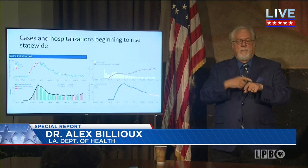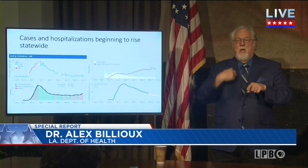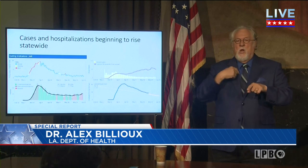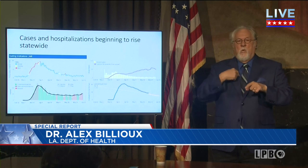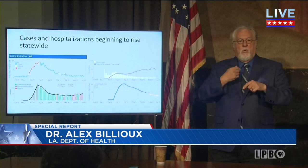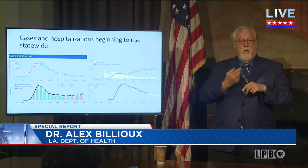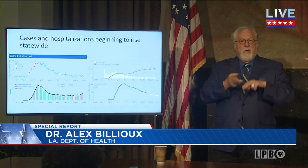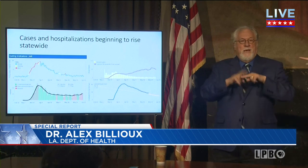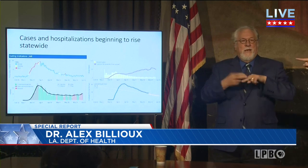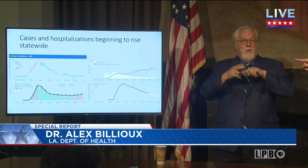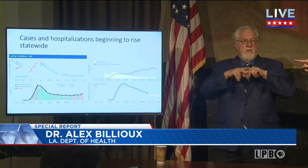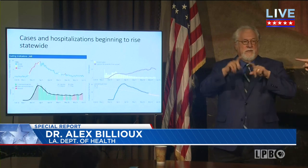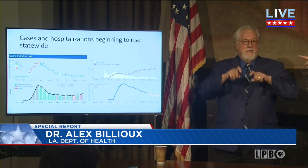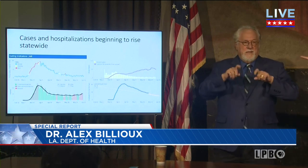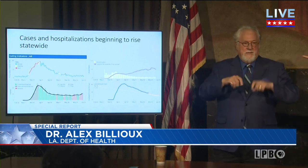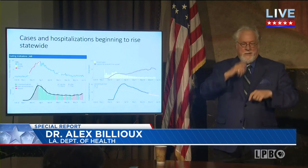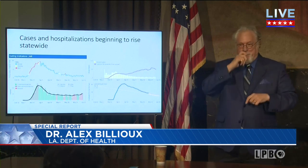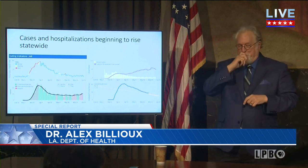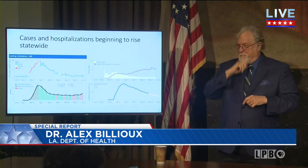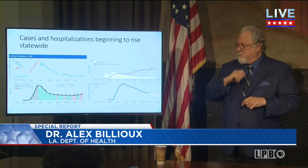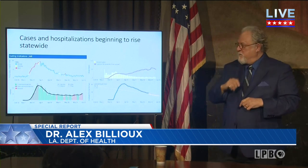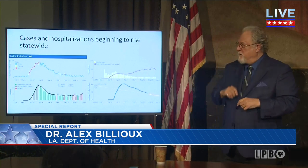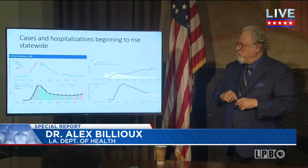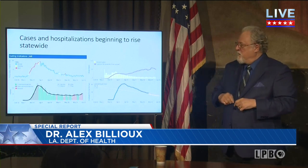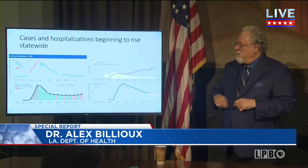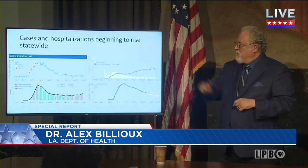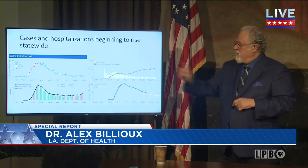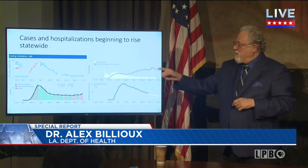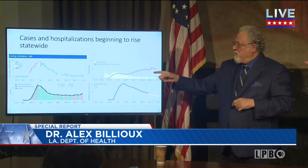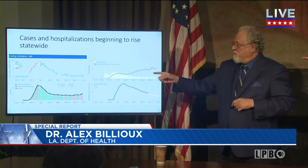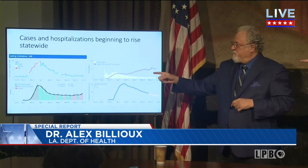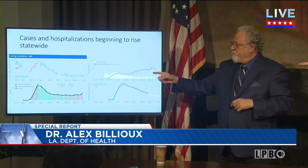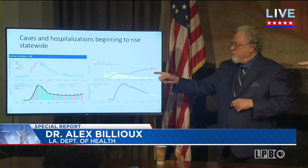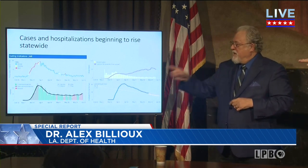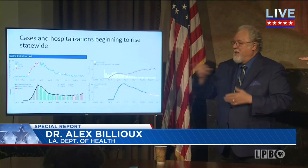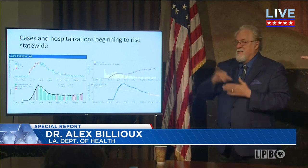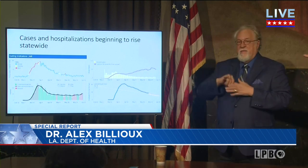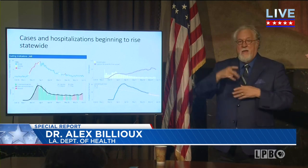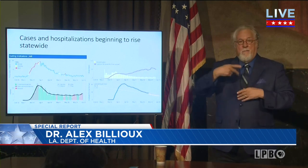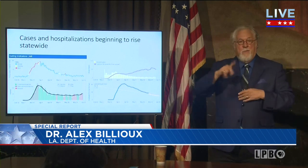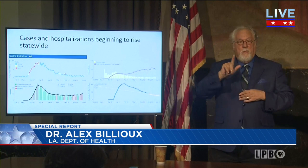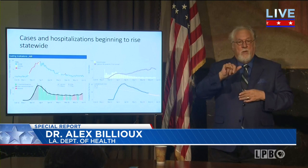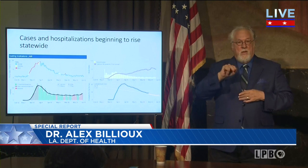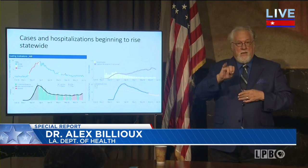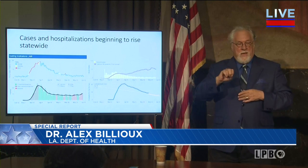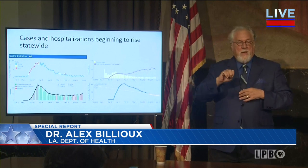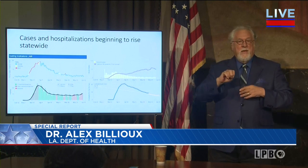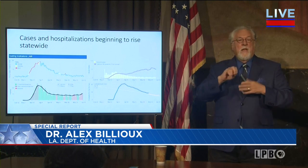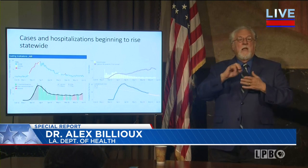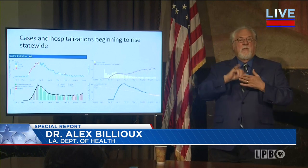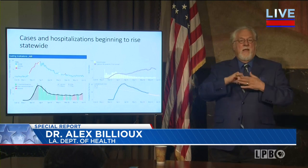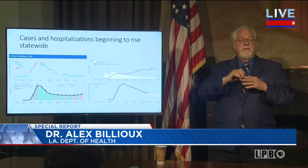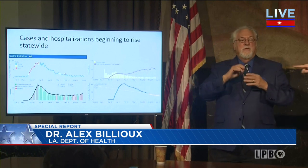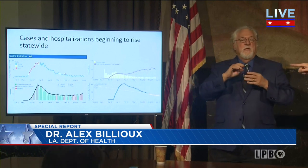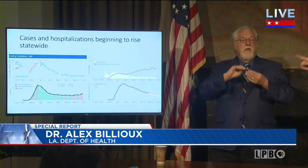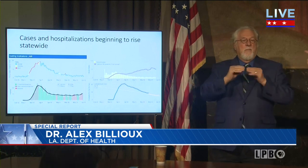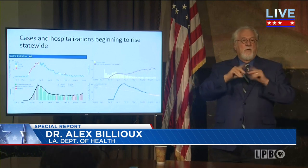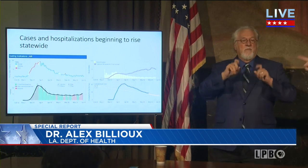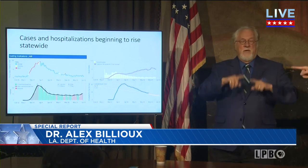LOOKED LIKE A ROLLING PLATEAU. WE TALKED ABOUT THAT ROLLING PLATEAU HAPPENING AT THE SAME TIME WE WERE INCREASING THE